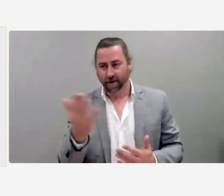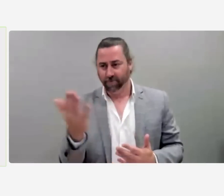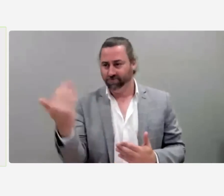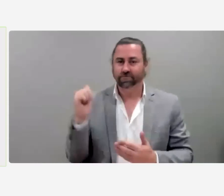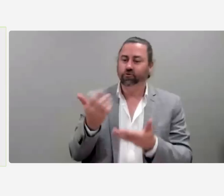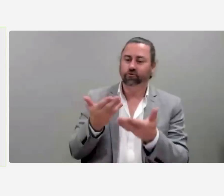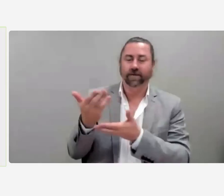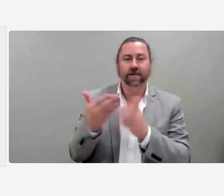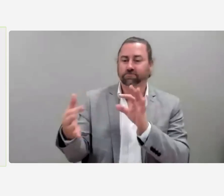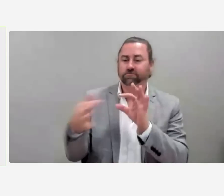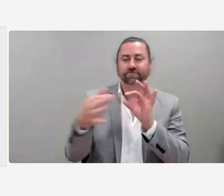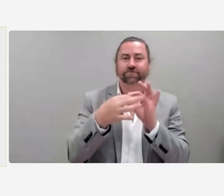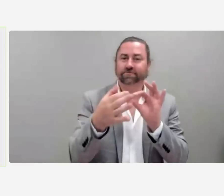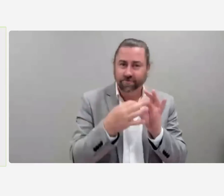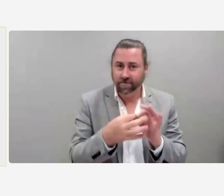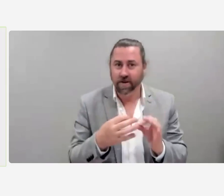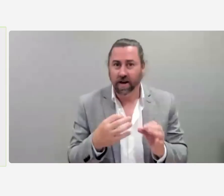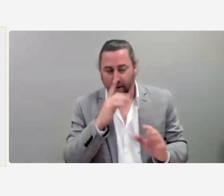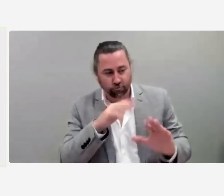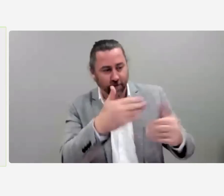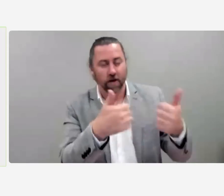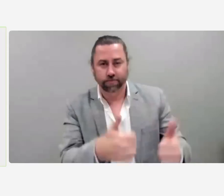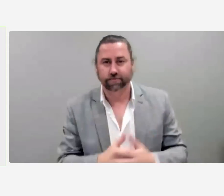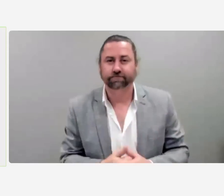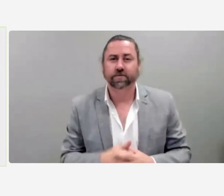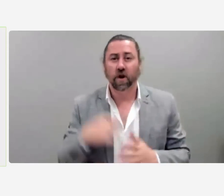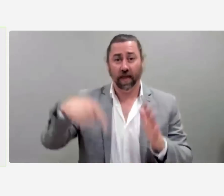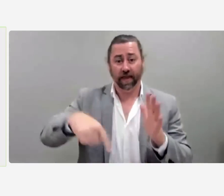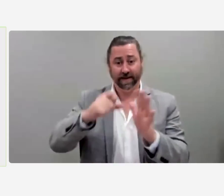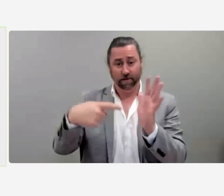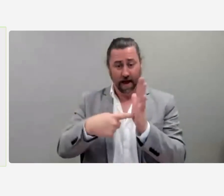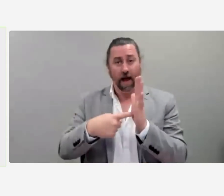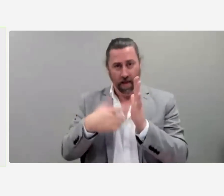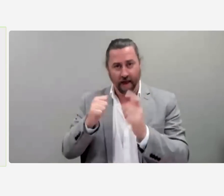Today you will hear from the Department on where they are up to on the reform journey, from the